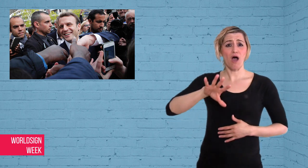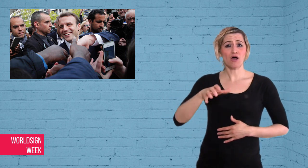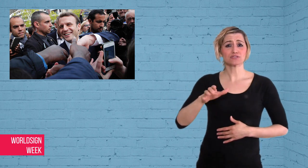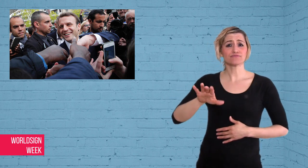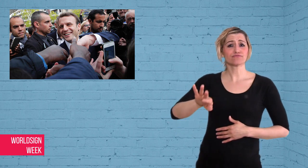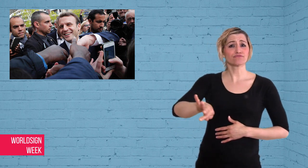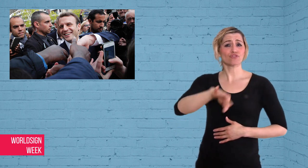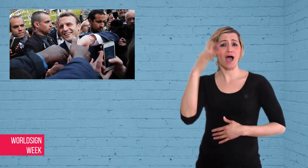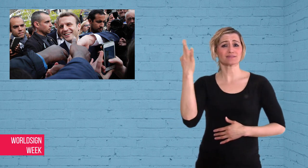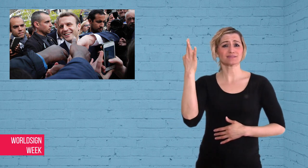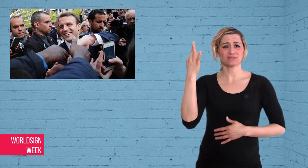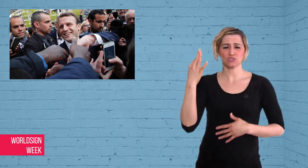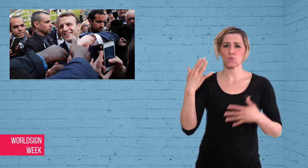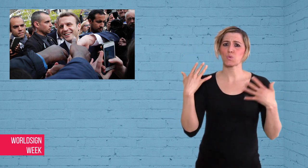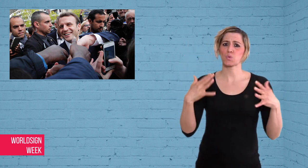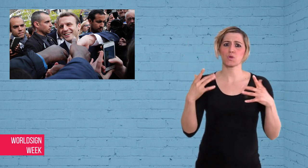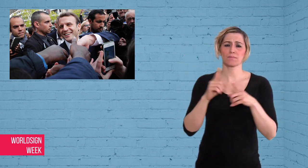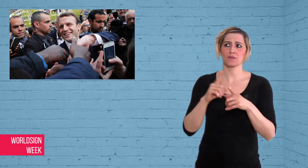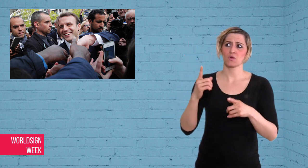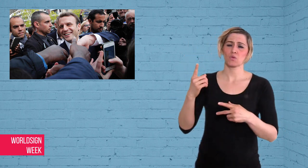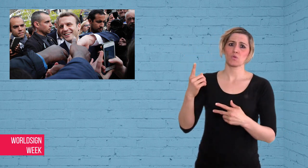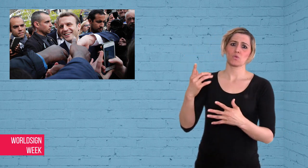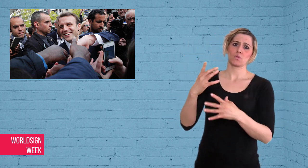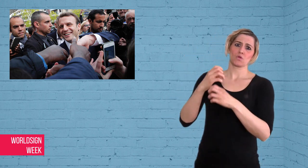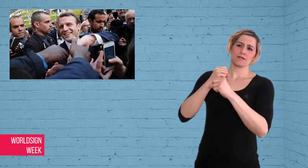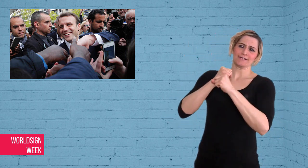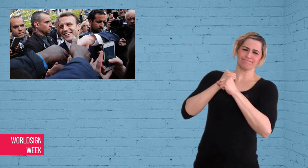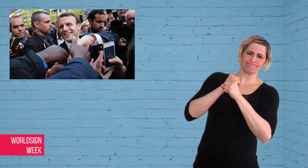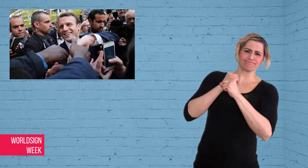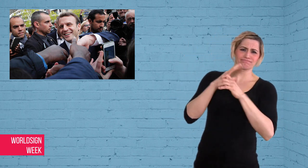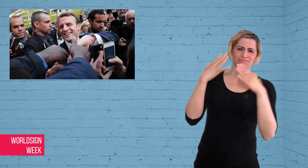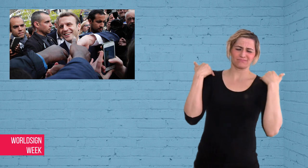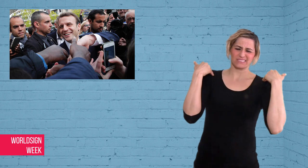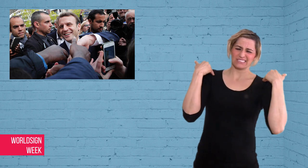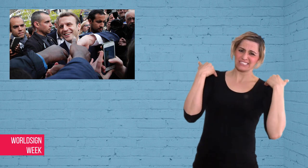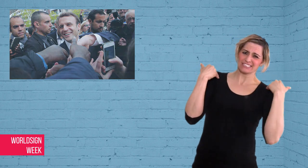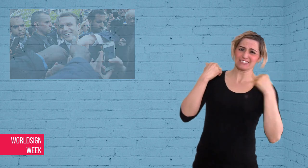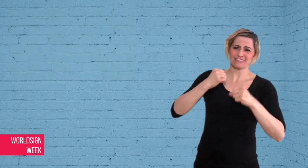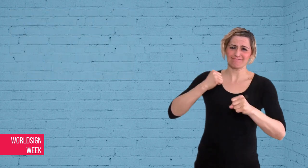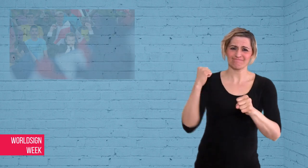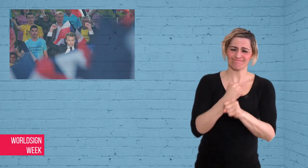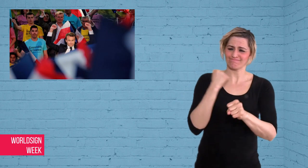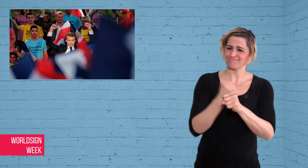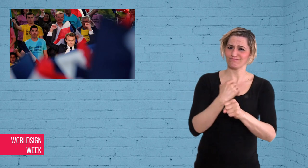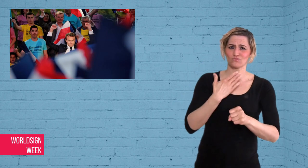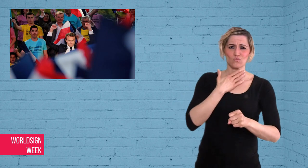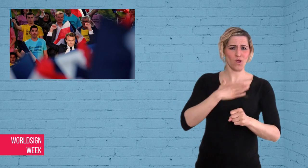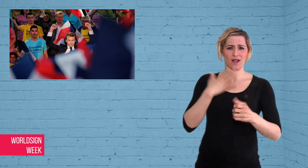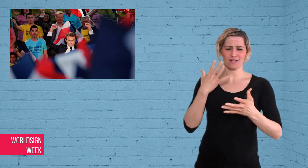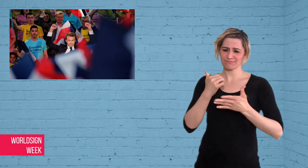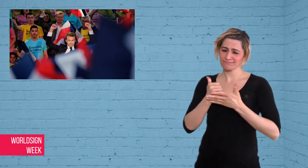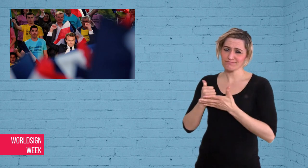will defend Europe; it is our